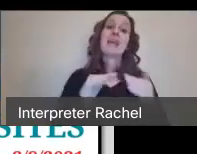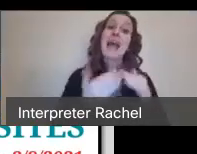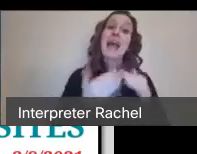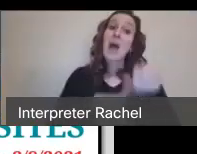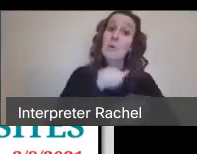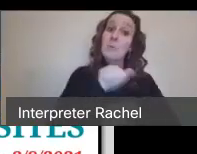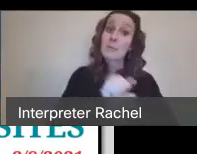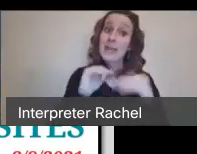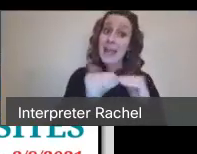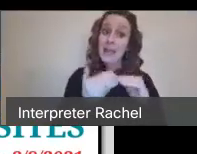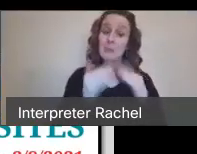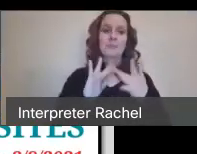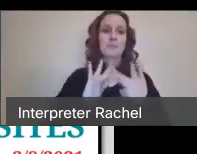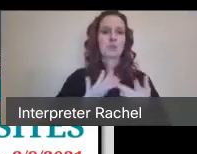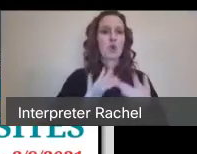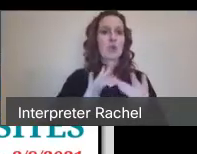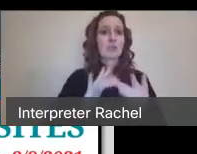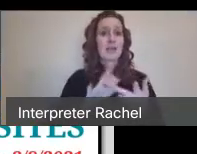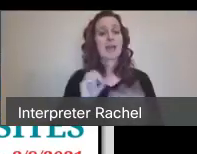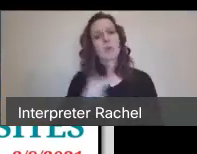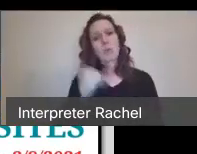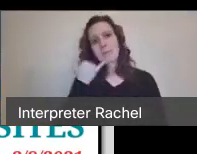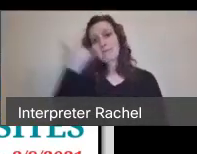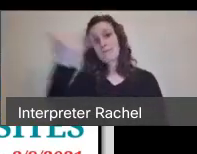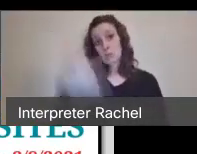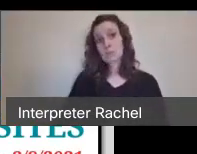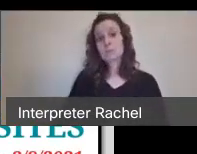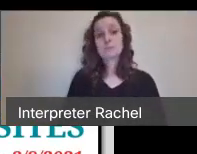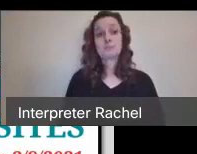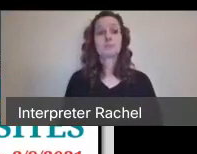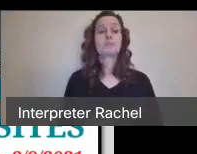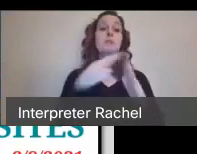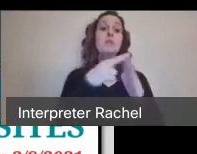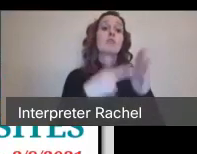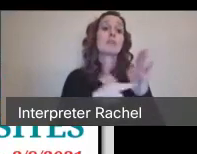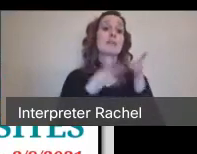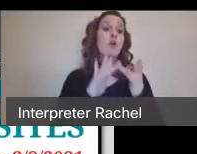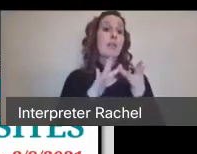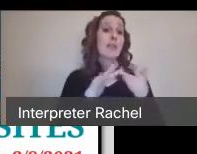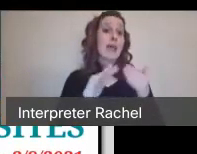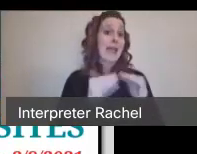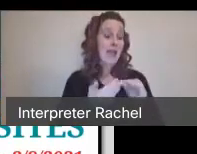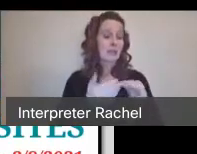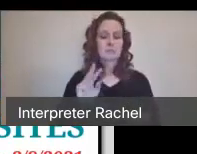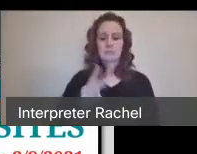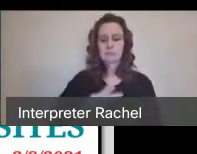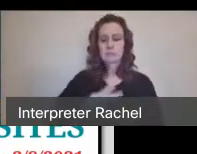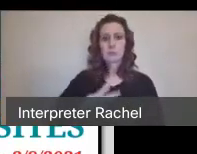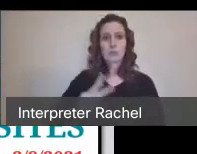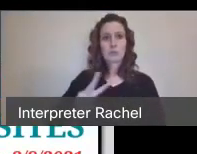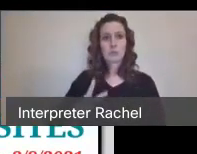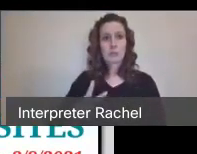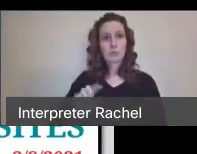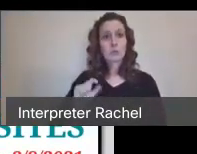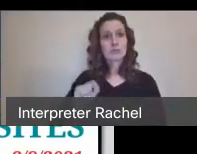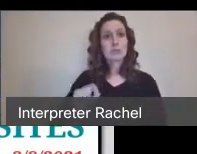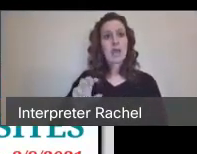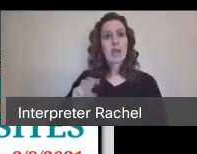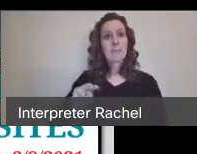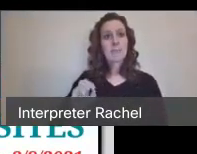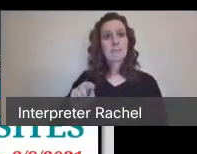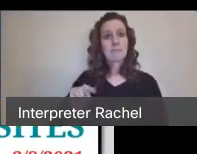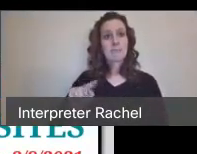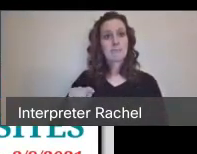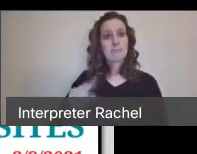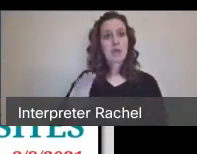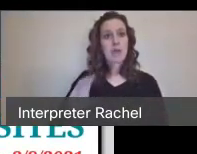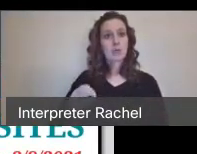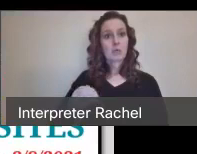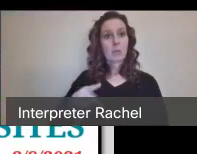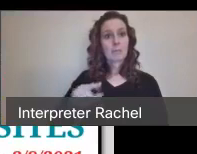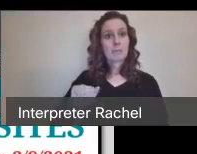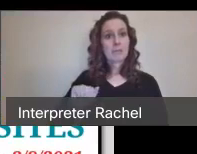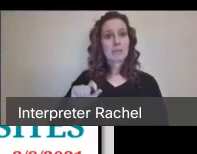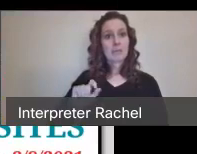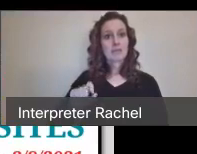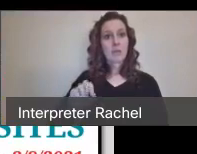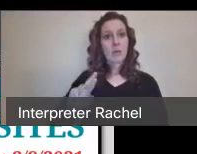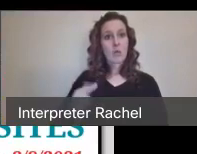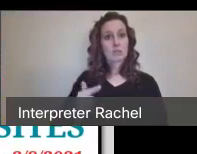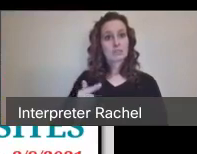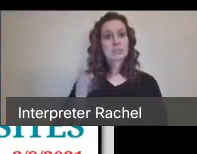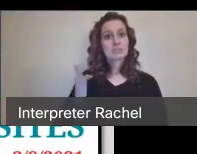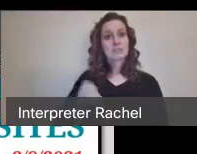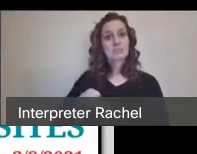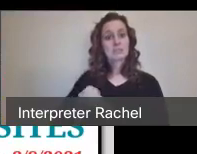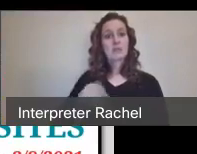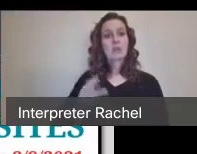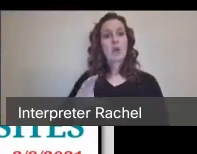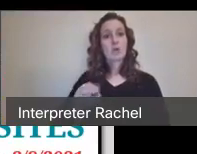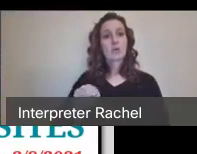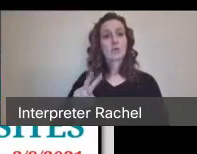that online or by phone. To register online, you can go to www.montcopa.org/COVID-19.